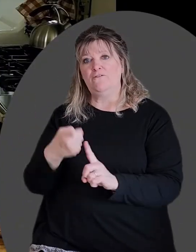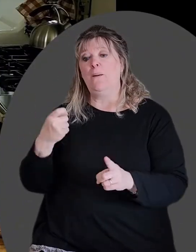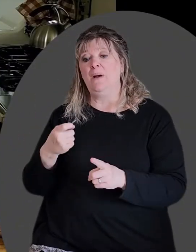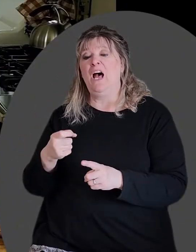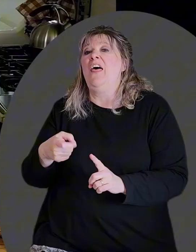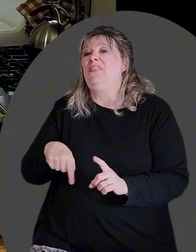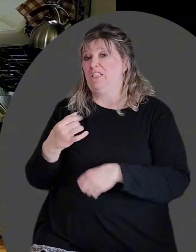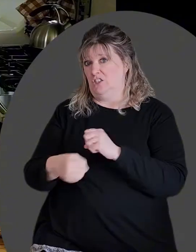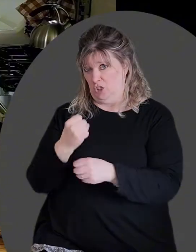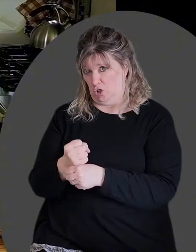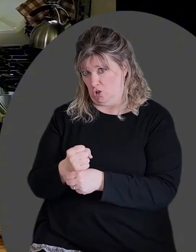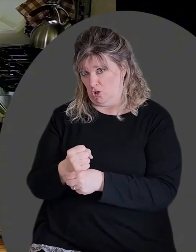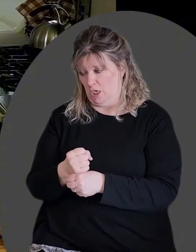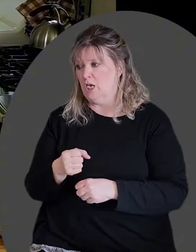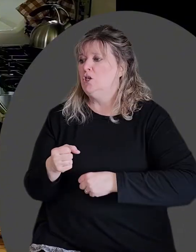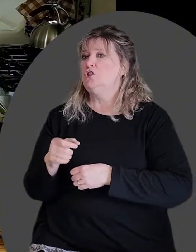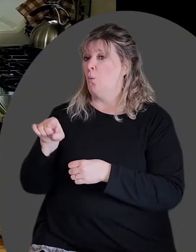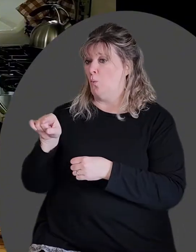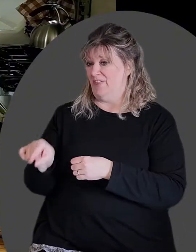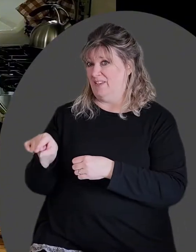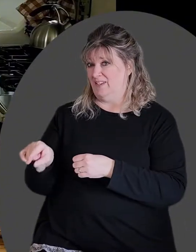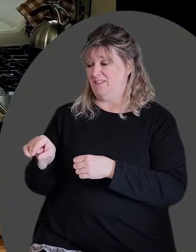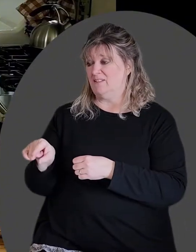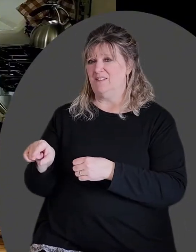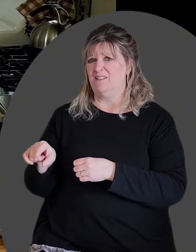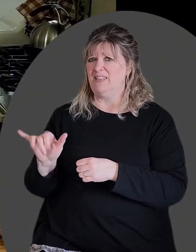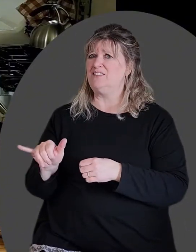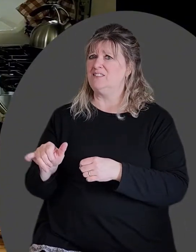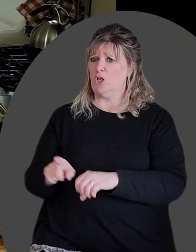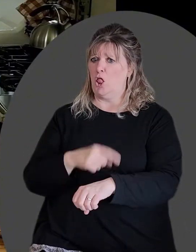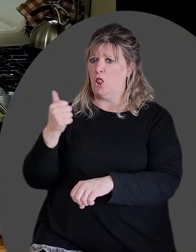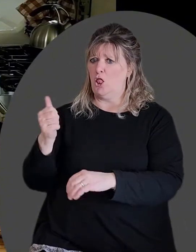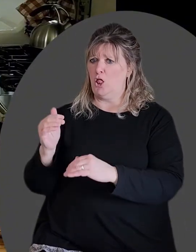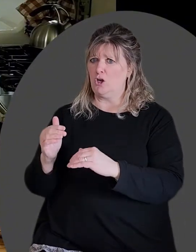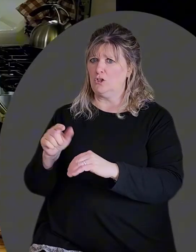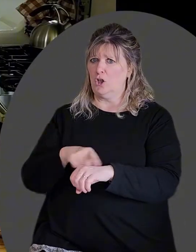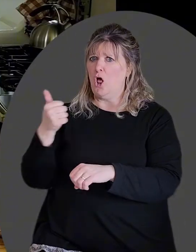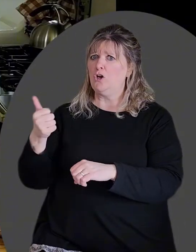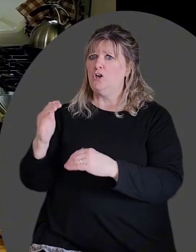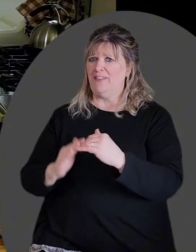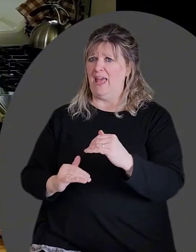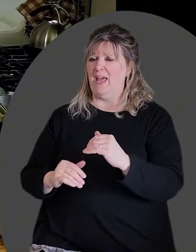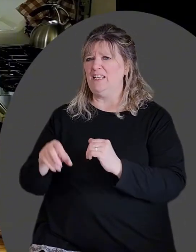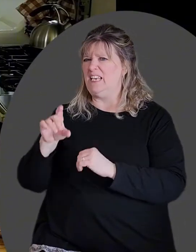so this batch has been going longer than 8 days it has been going for